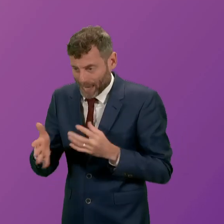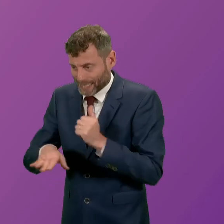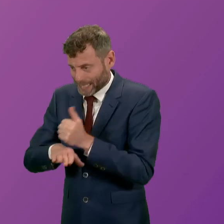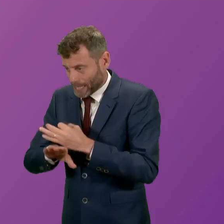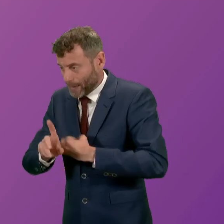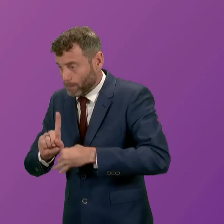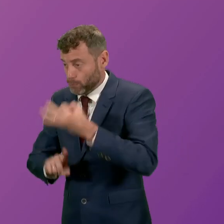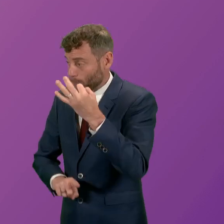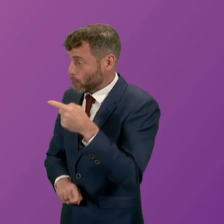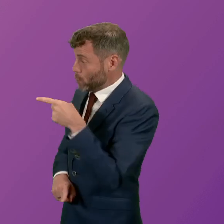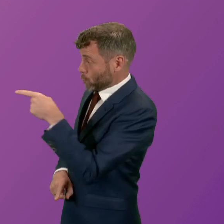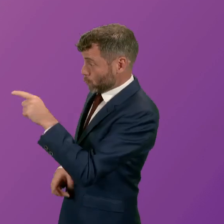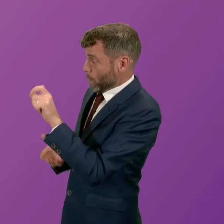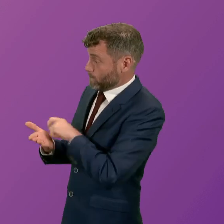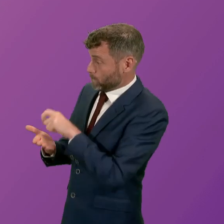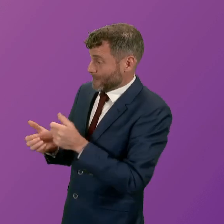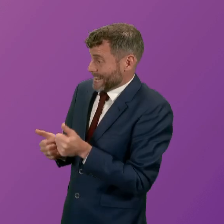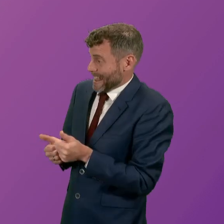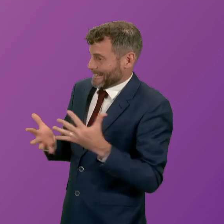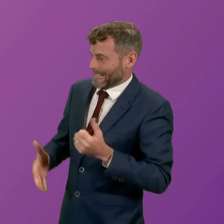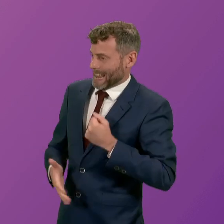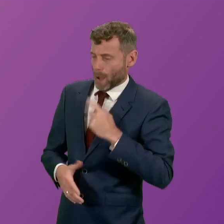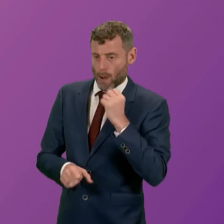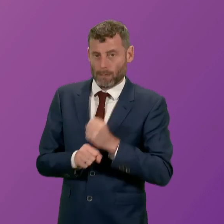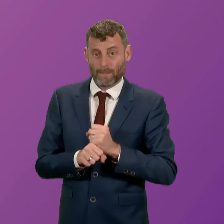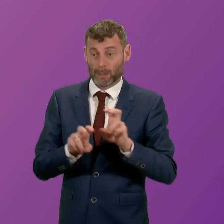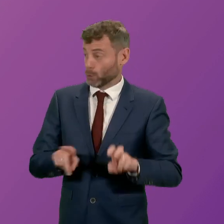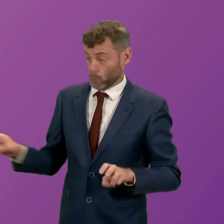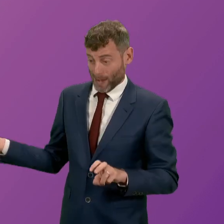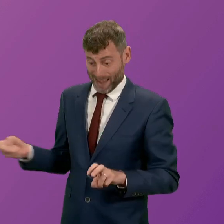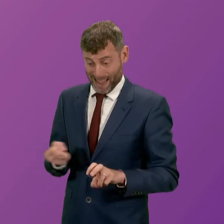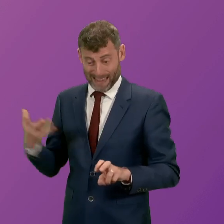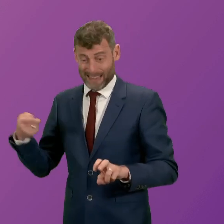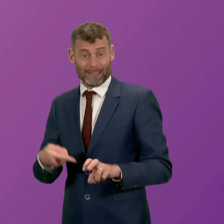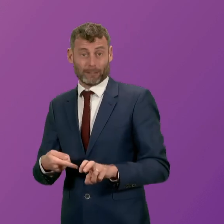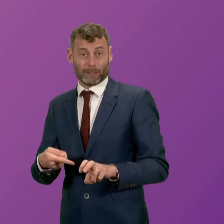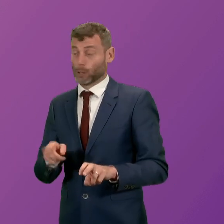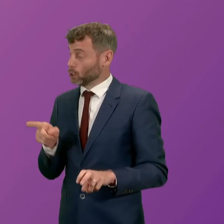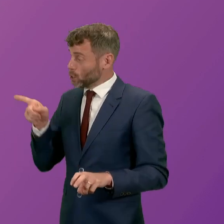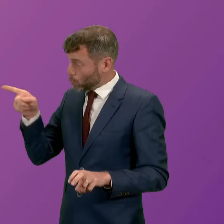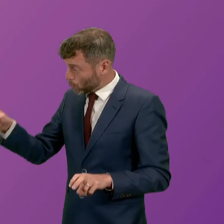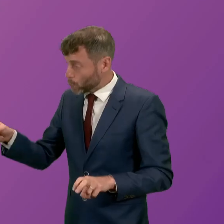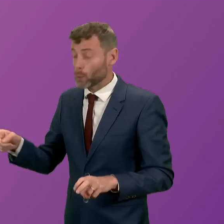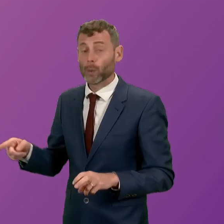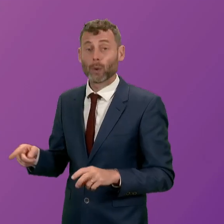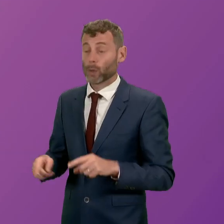who voted against the Government’s budget and he argued in favour, as his leader did,